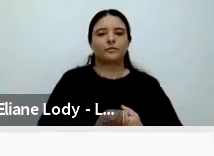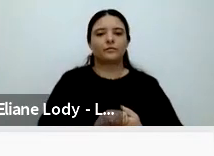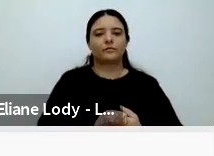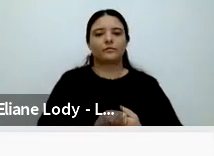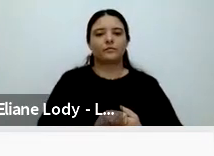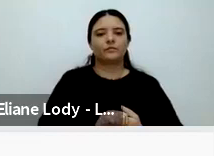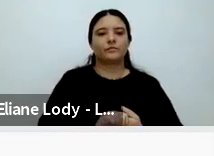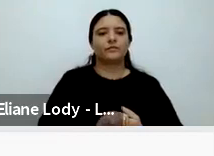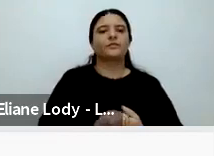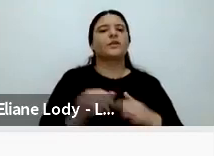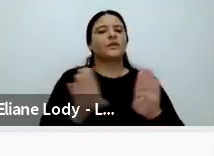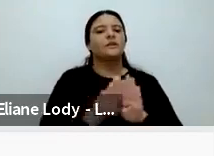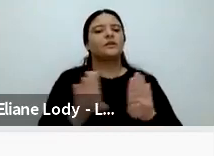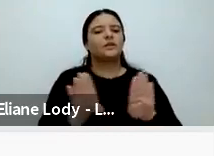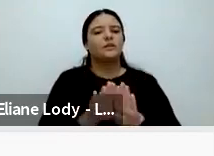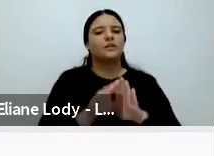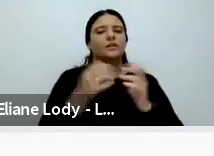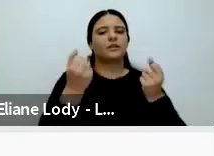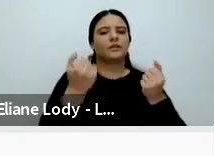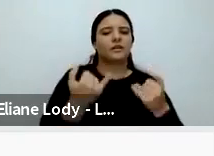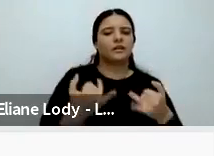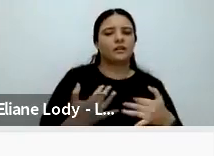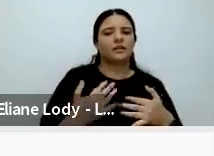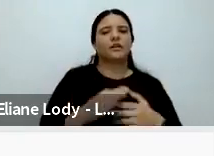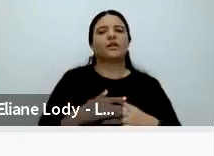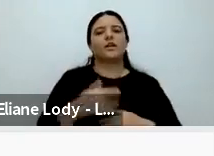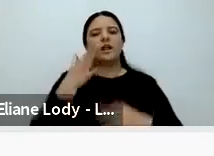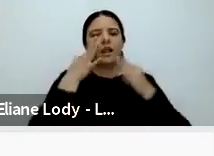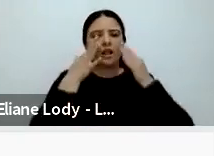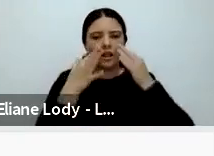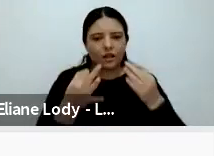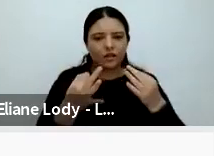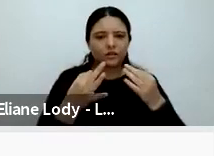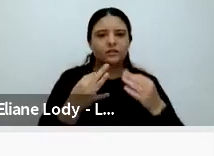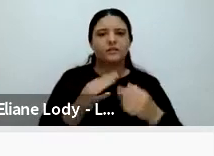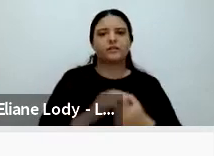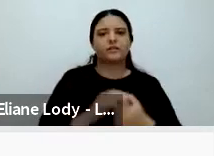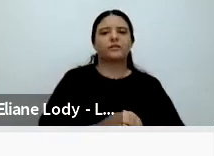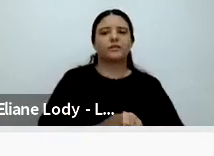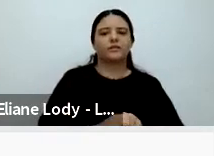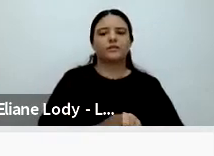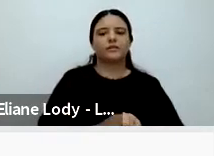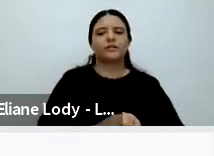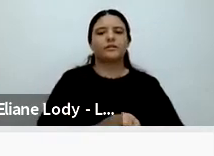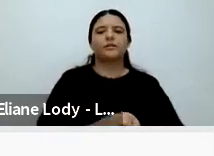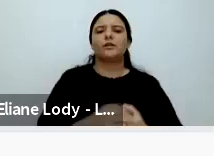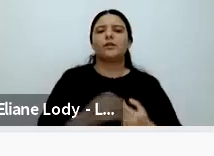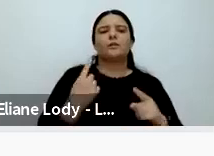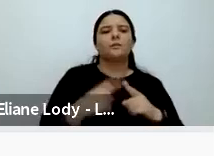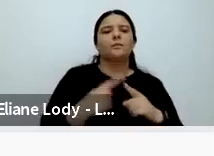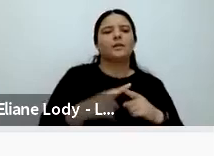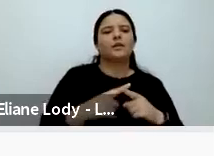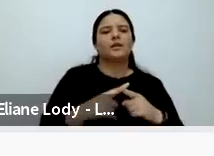attention to the teachers particular concepts and pressing on students not only an but an ideology. And that's an ideology. And that's, I